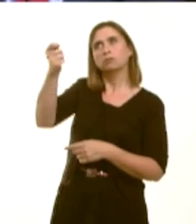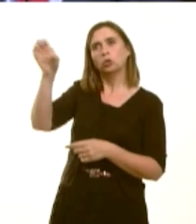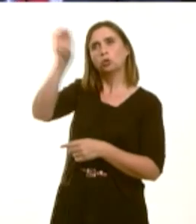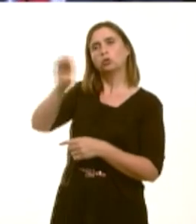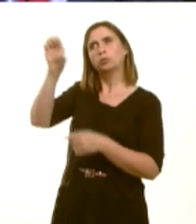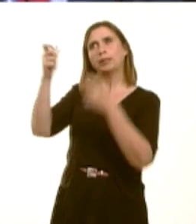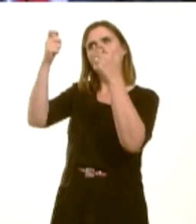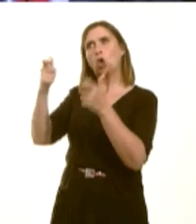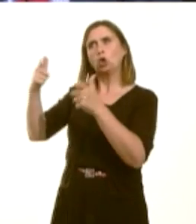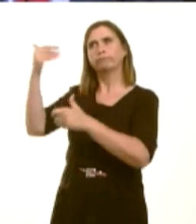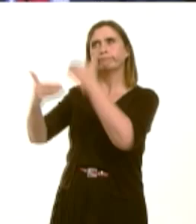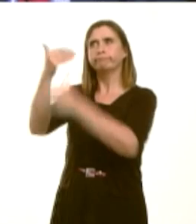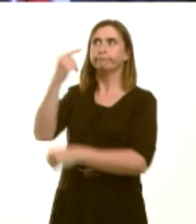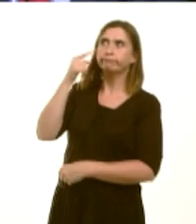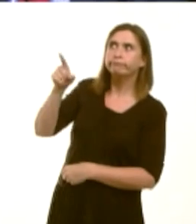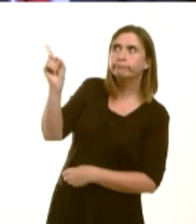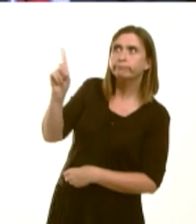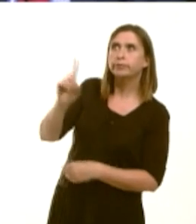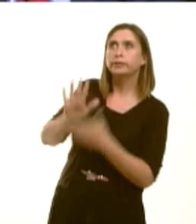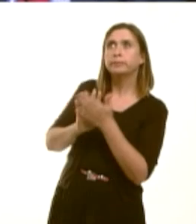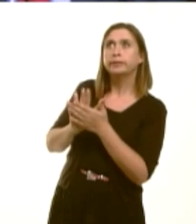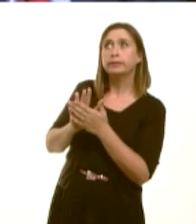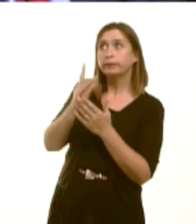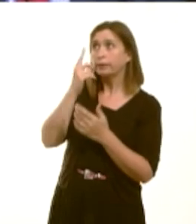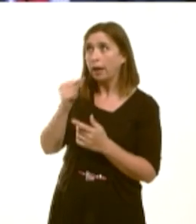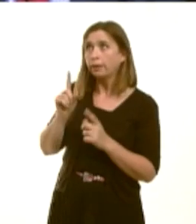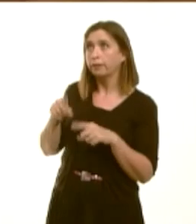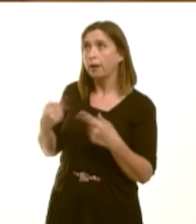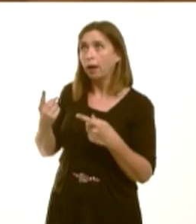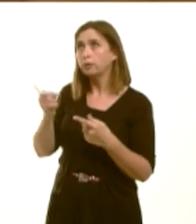to understand what restrictions may or may not be placed on that issue in the future.